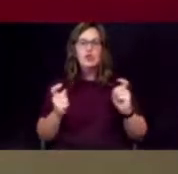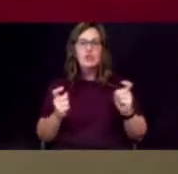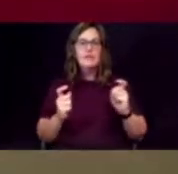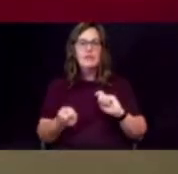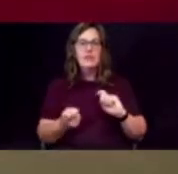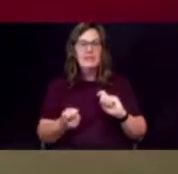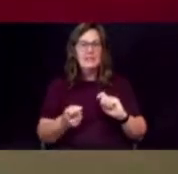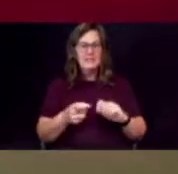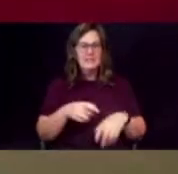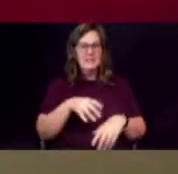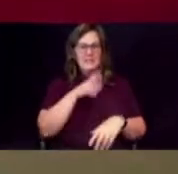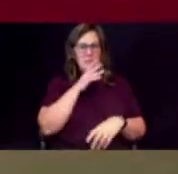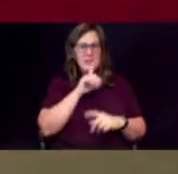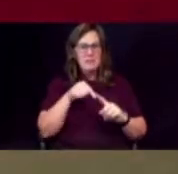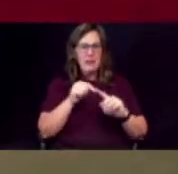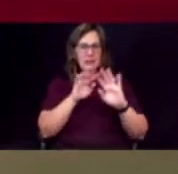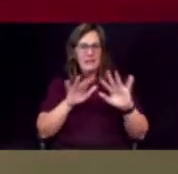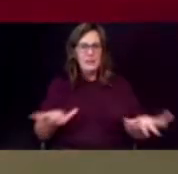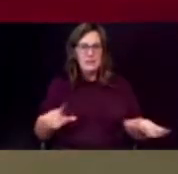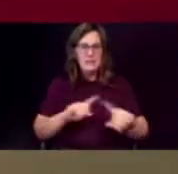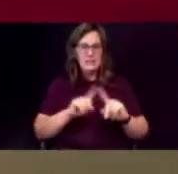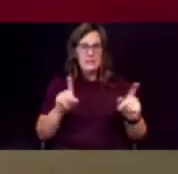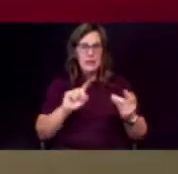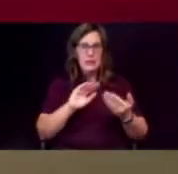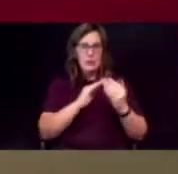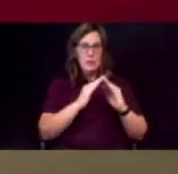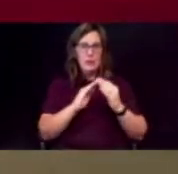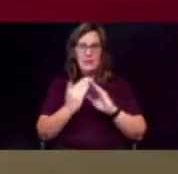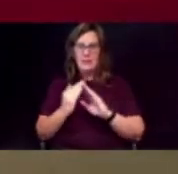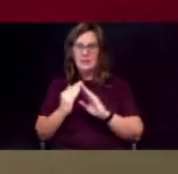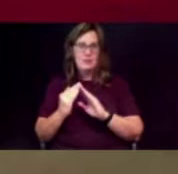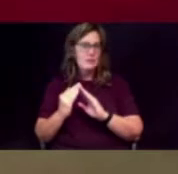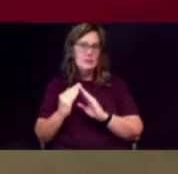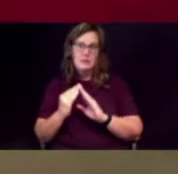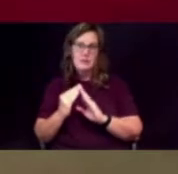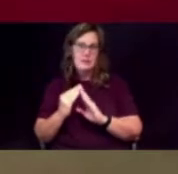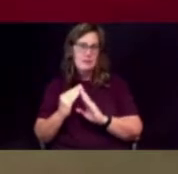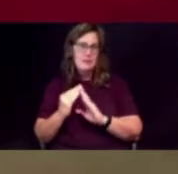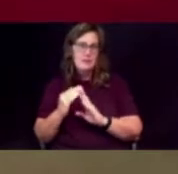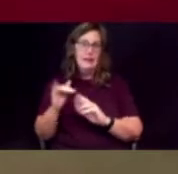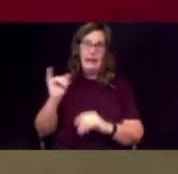and different kinds of communities that you would see in a place like denver where i also live